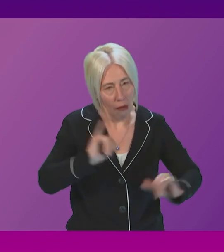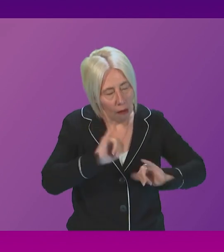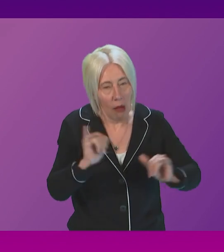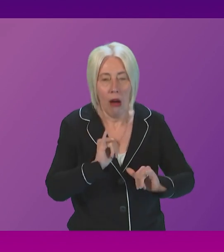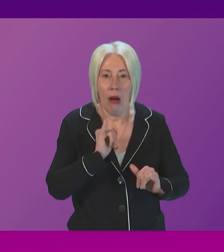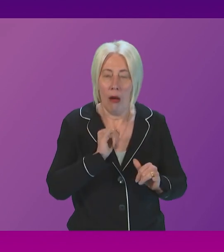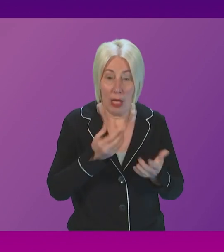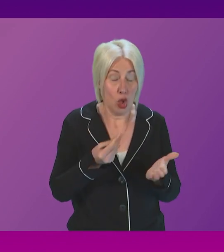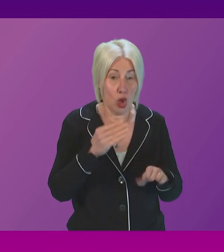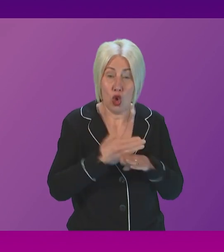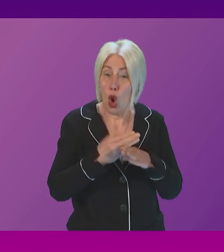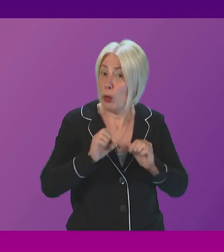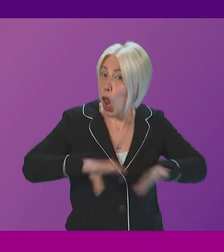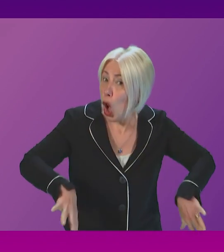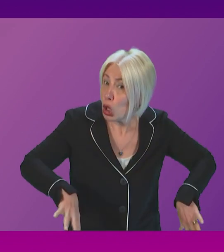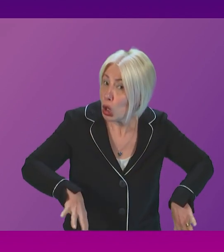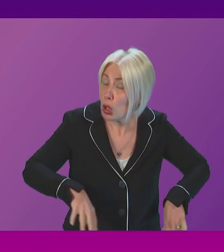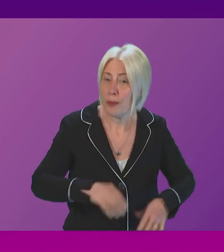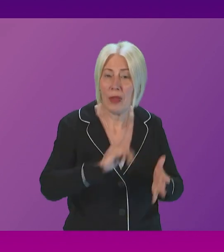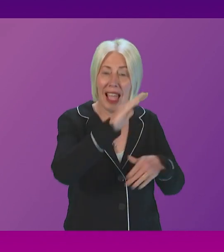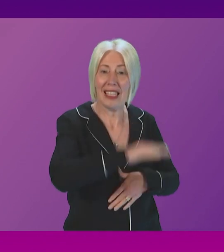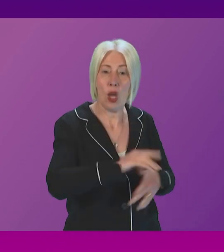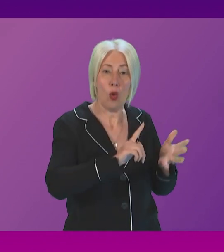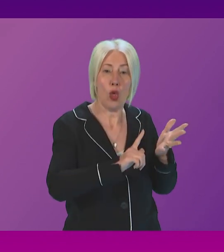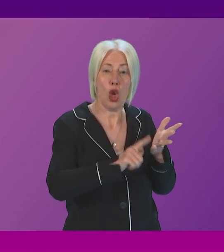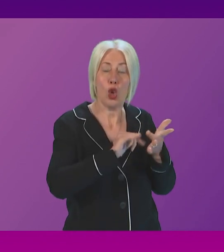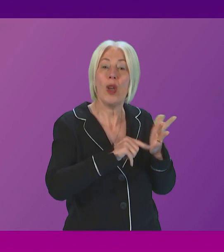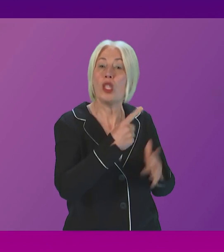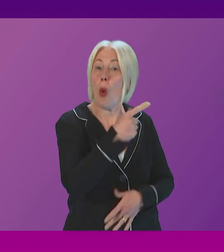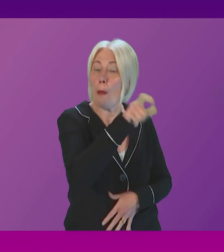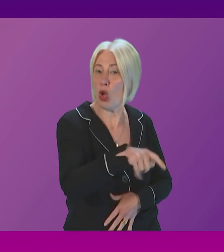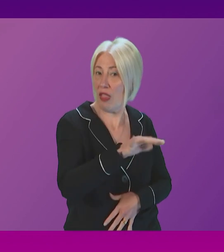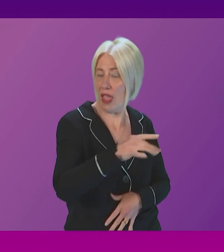so let us go back to South Uist. One islander, Gary Young, said that takings in his business